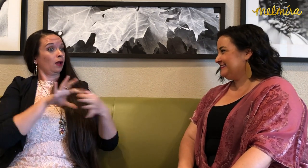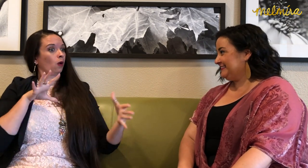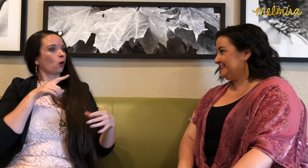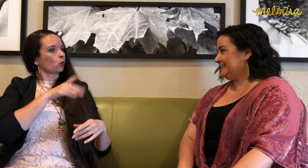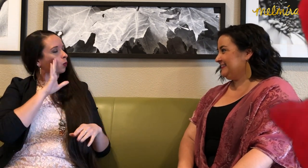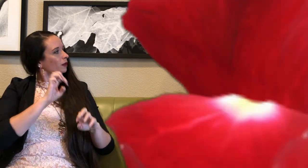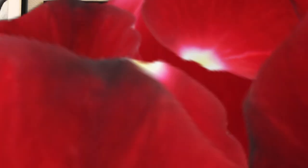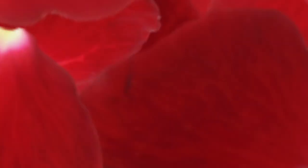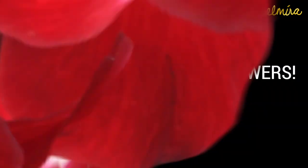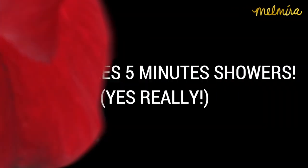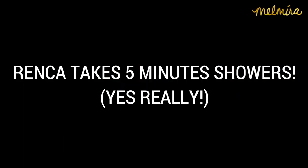So when you're ready to let go, you will be ready.